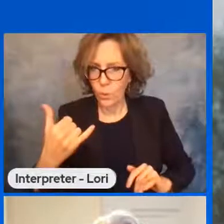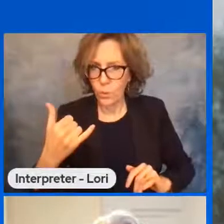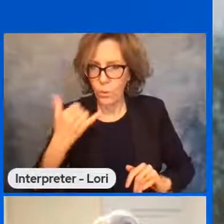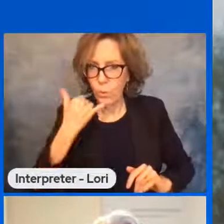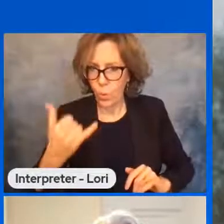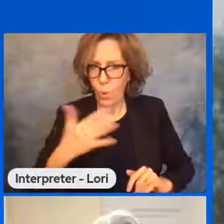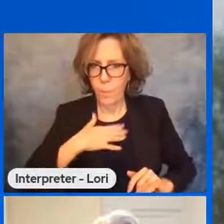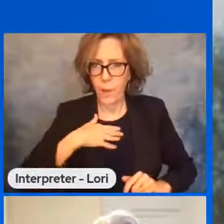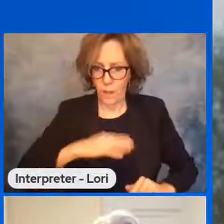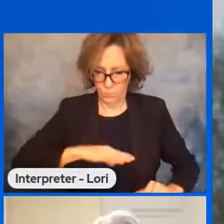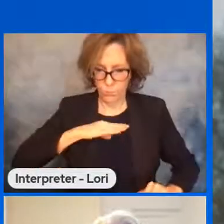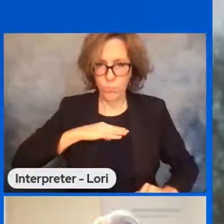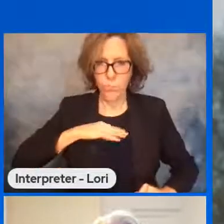He likes to swim in cold water.